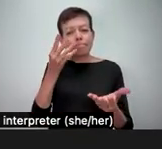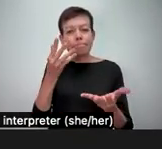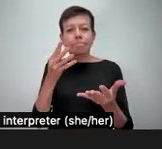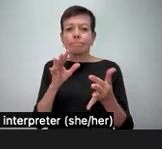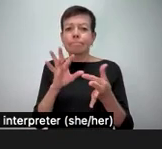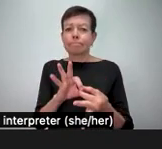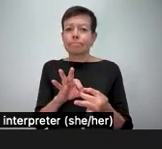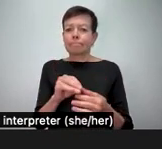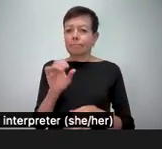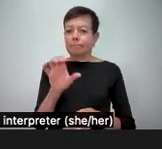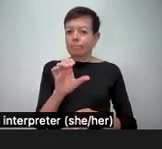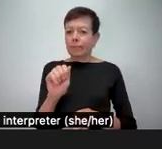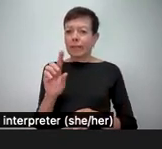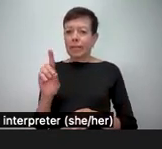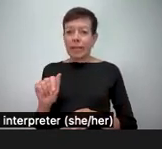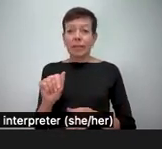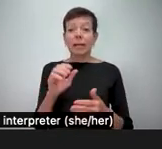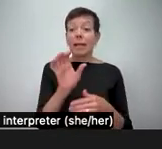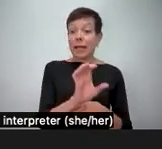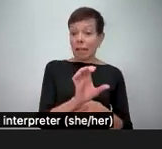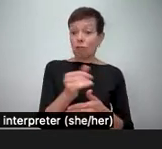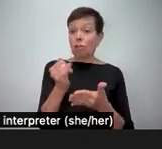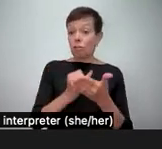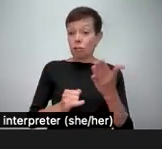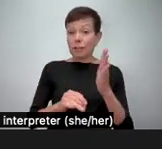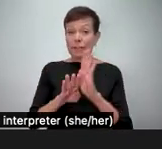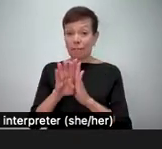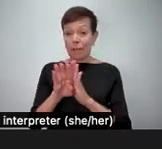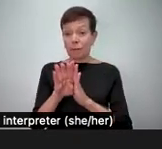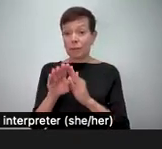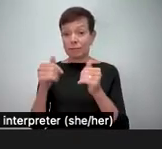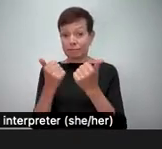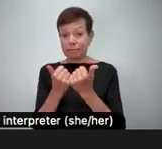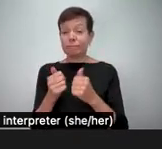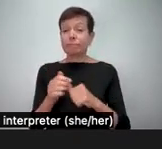Calgary Arts Development and the Public Art Program. Our overarching vision at